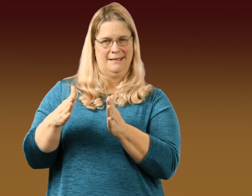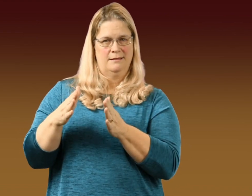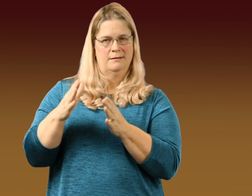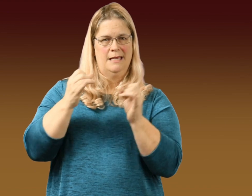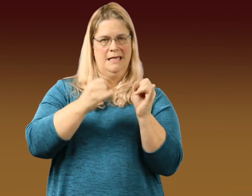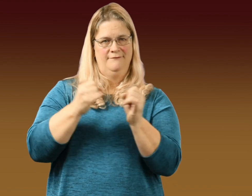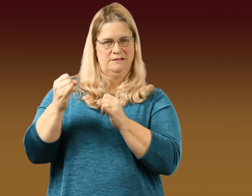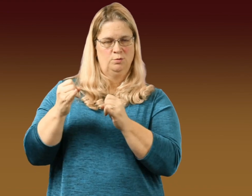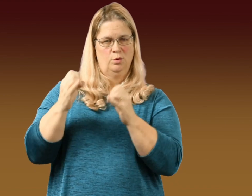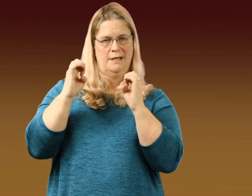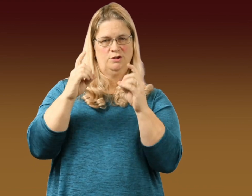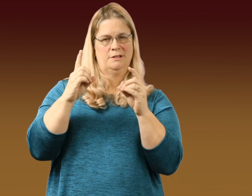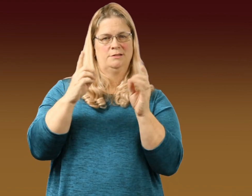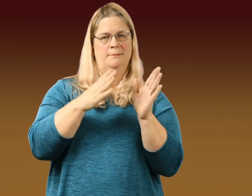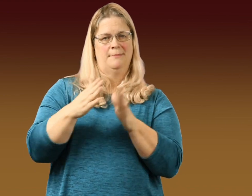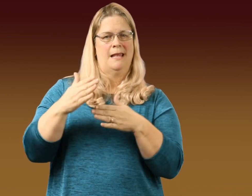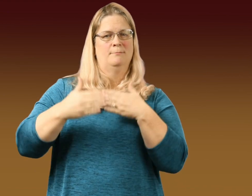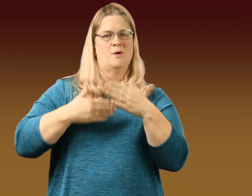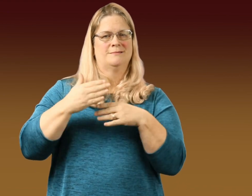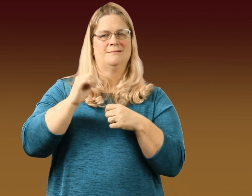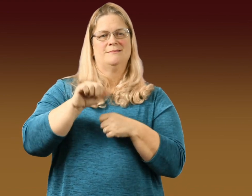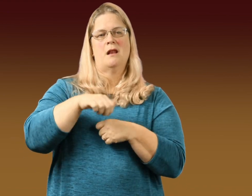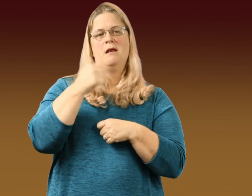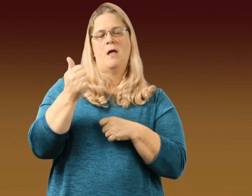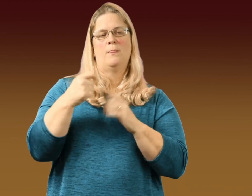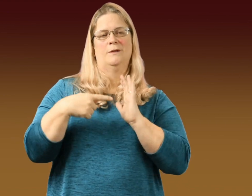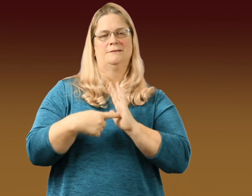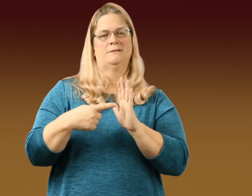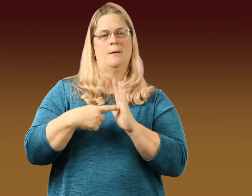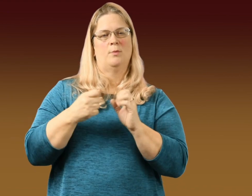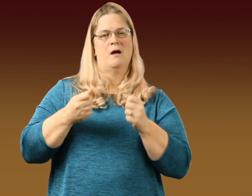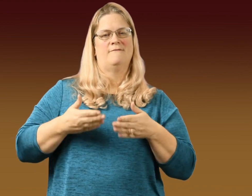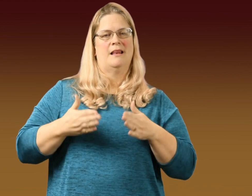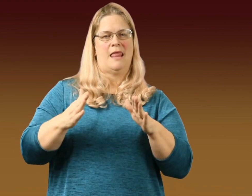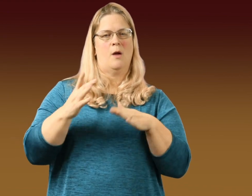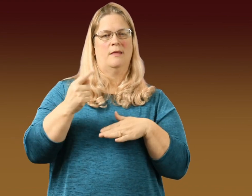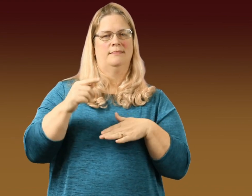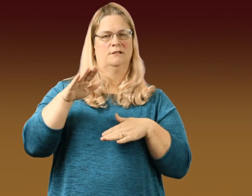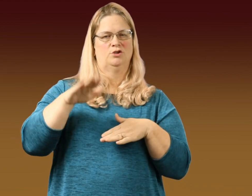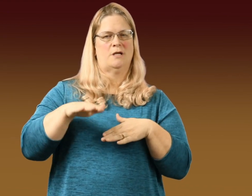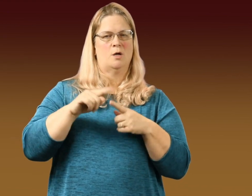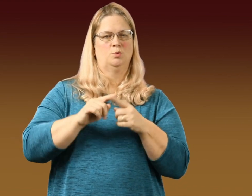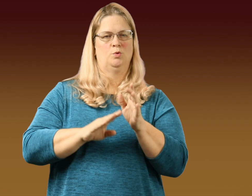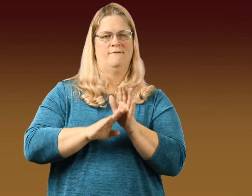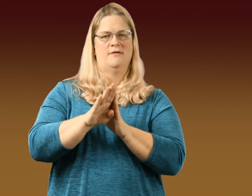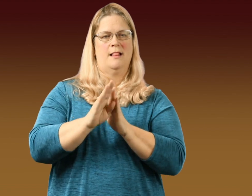Person-centered planning or individual education planning process is another example